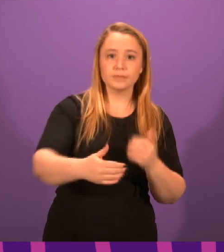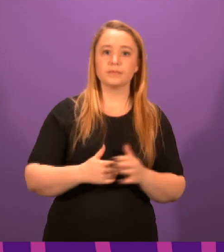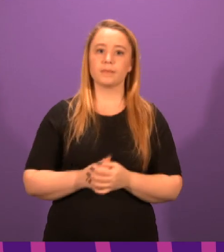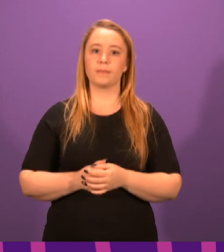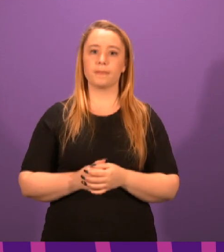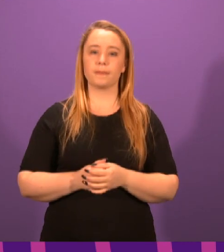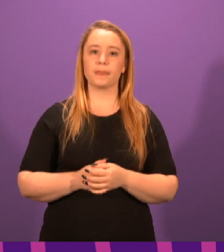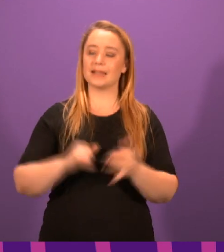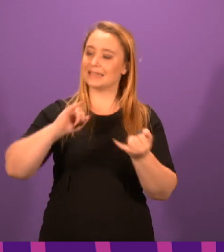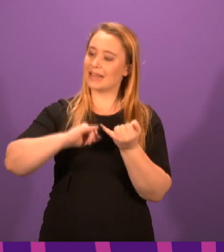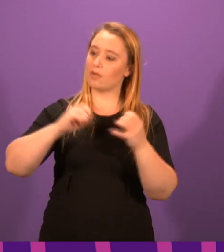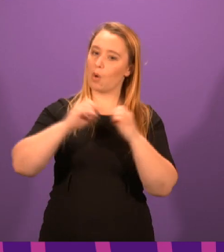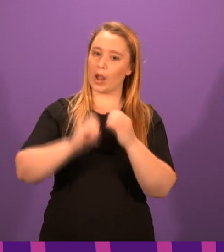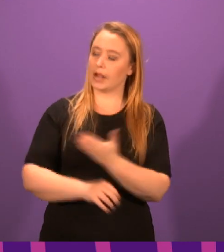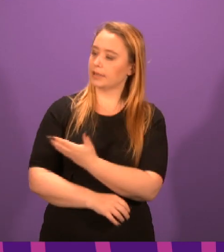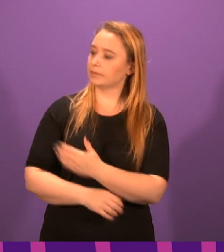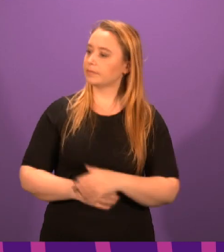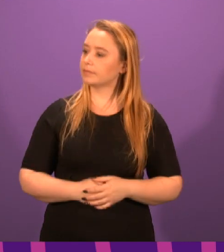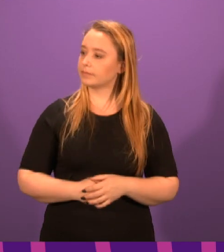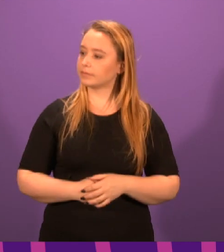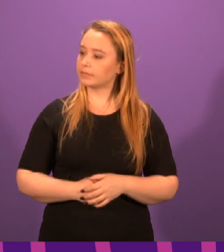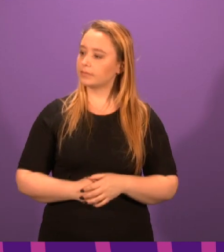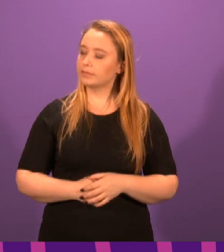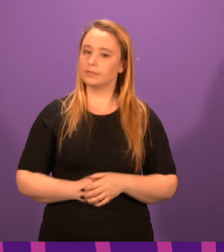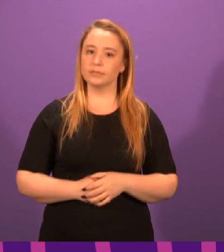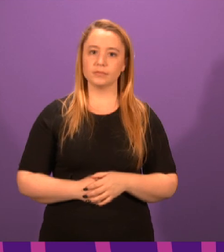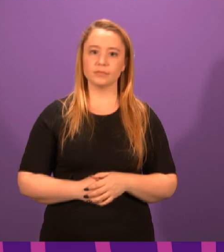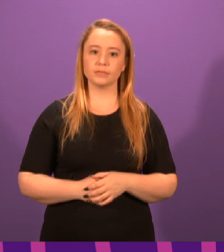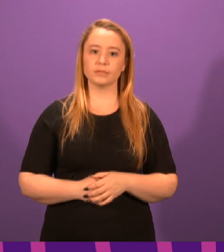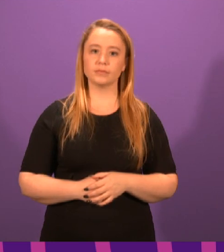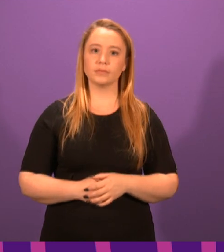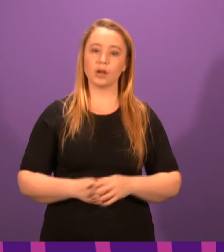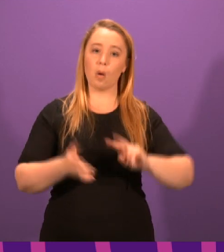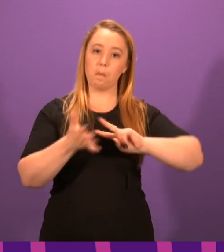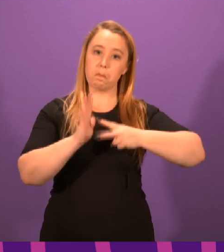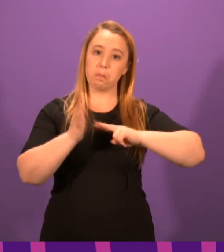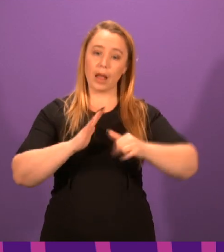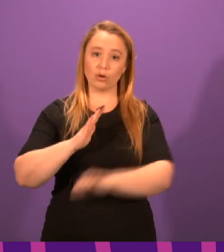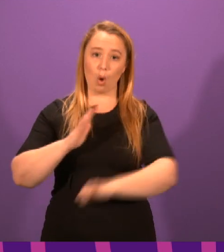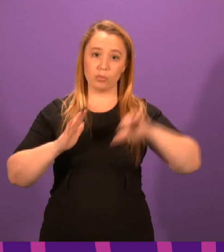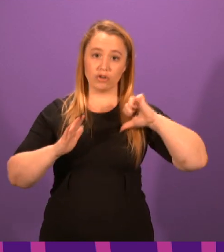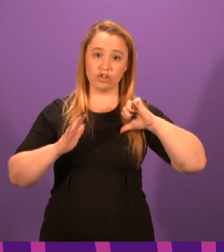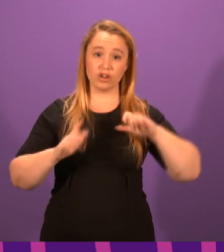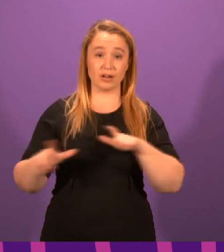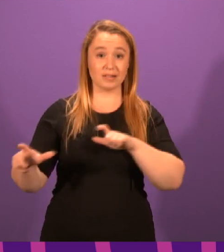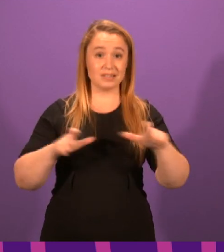Sarah Boyack (Lothian) (Lab): Given that planned operations are still at only half the level that they were at last year,